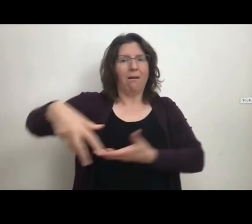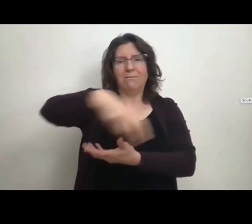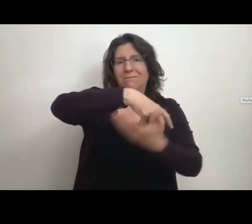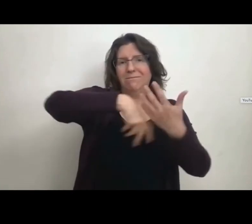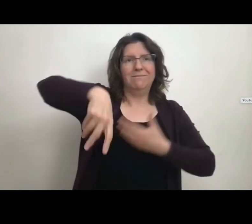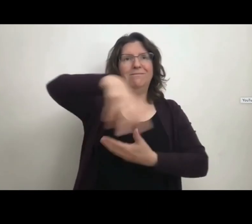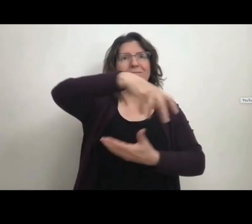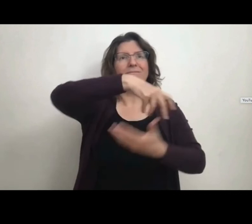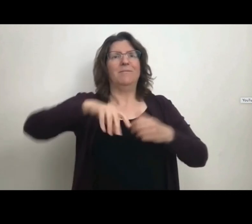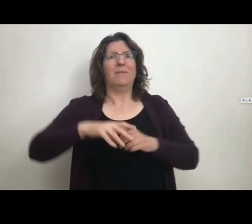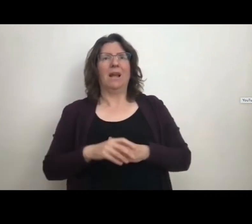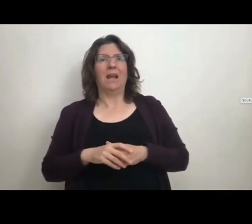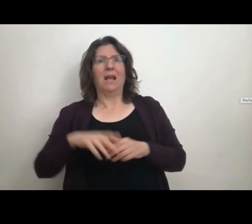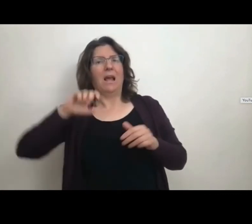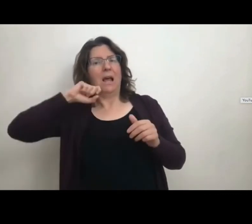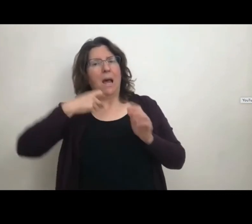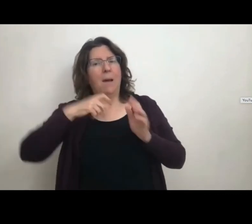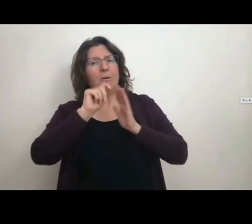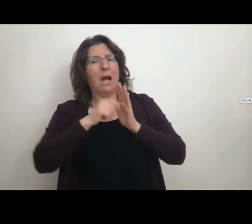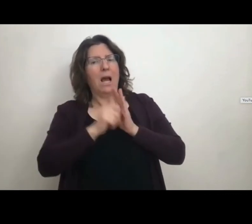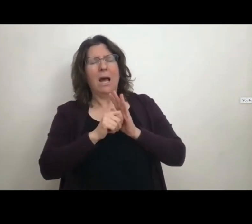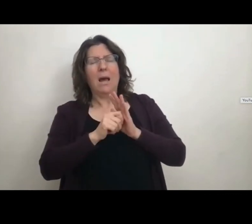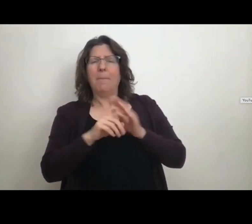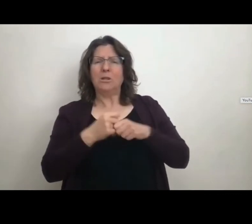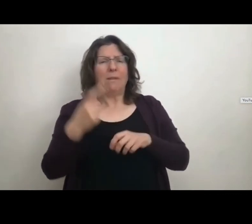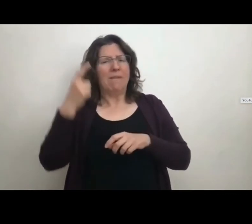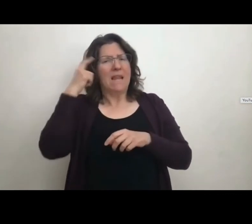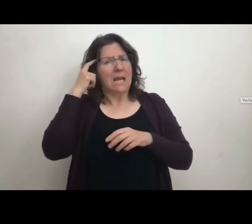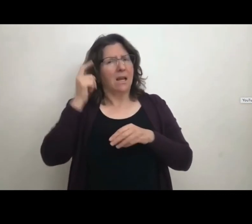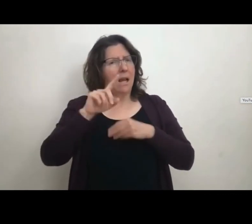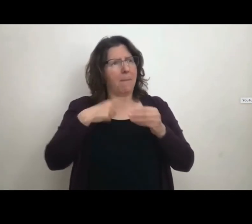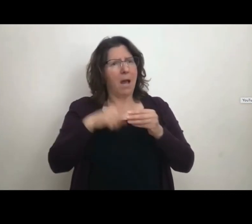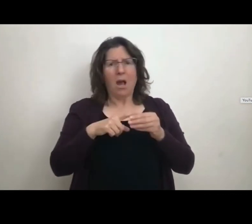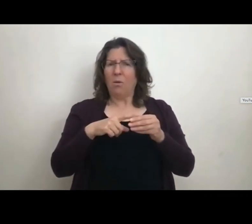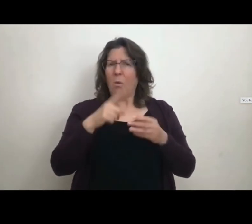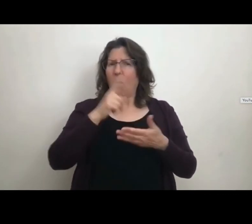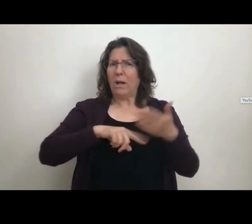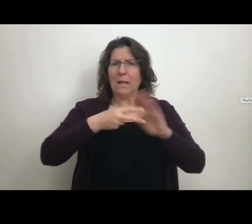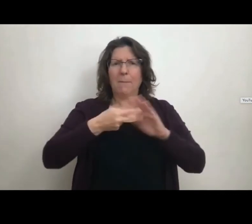Where there were lots of different languages and identities, creating a rhizomatic space.